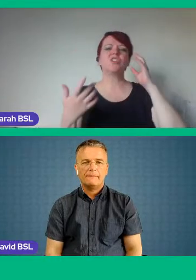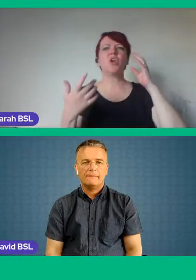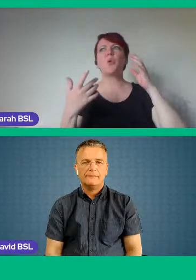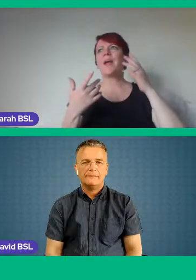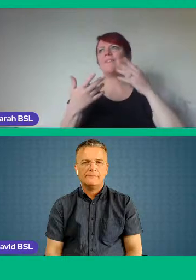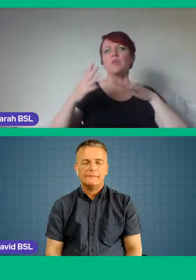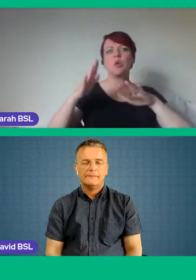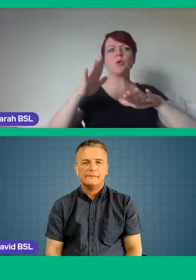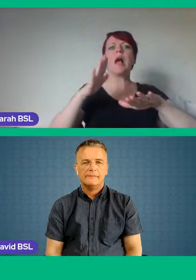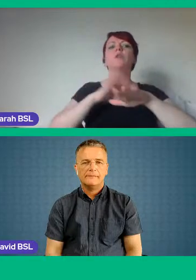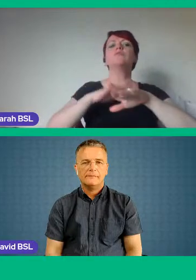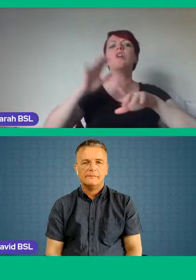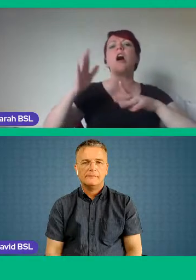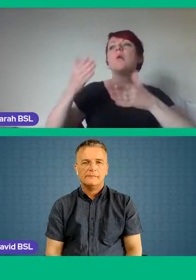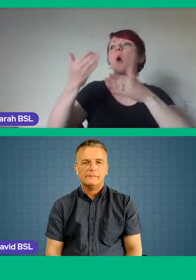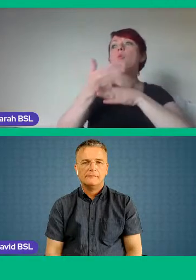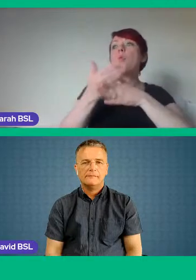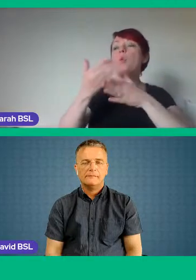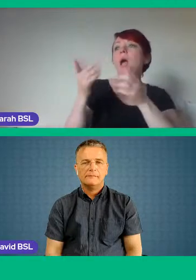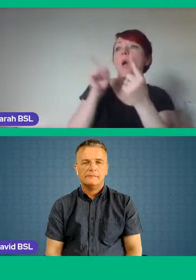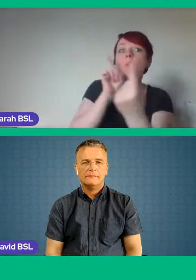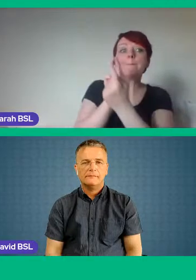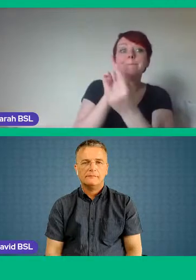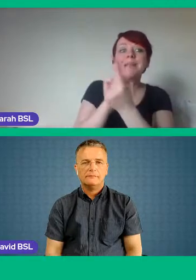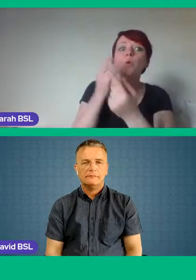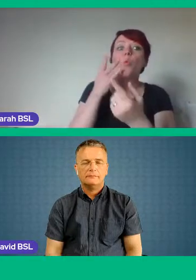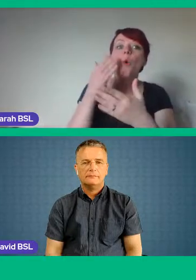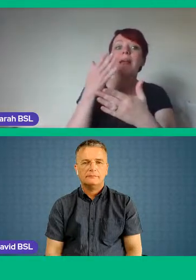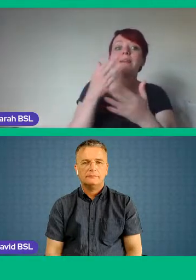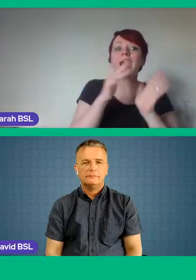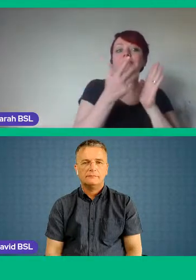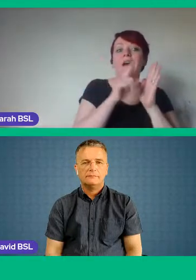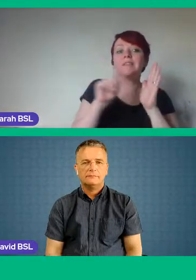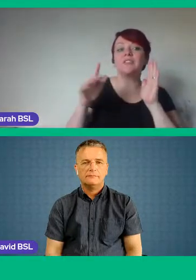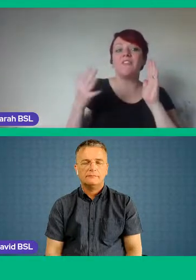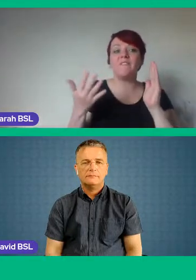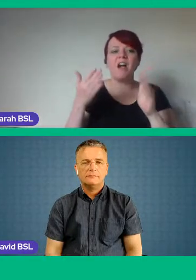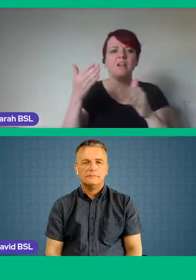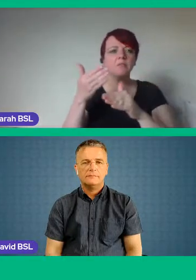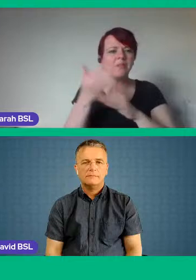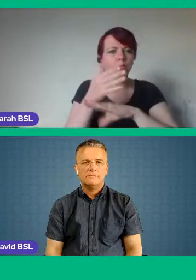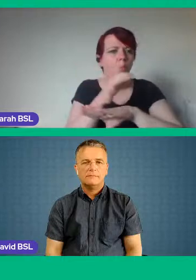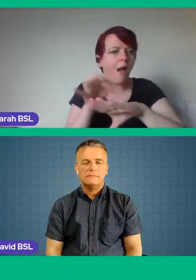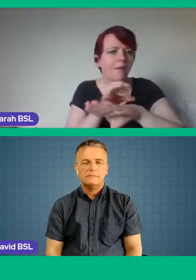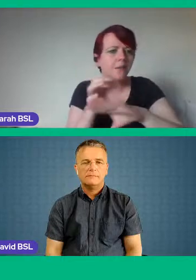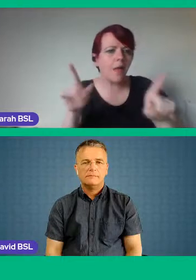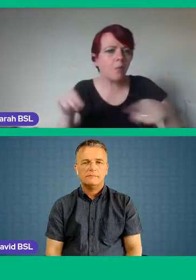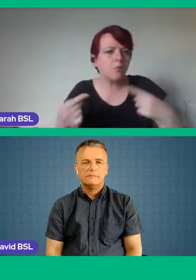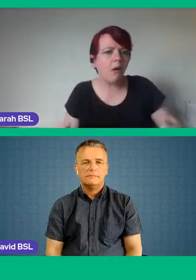working hours is maybe not realistic. When do mums and dads and grandparents with babies have time.